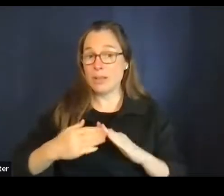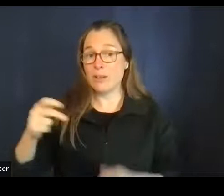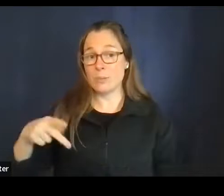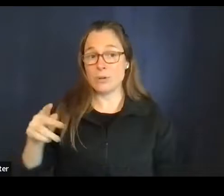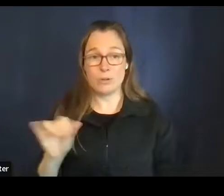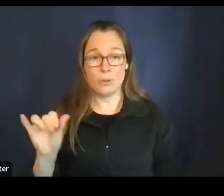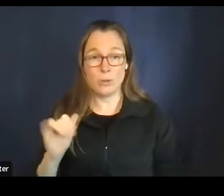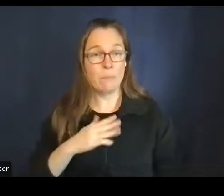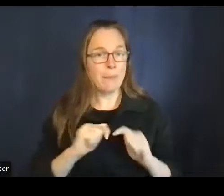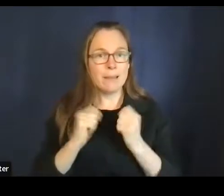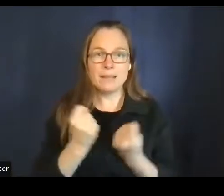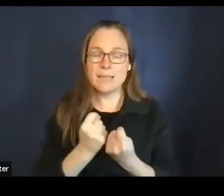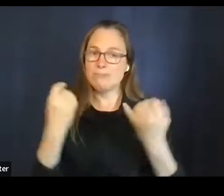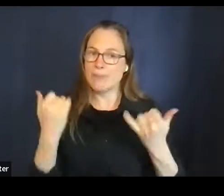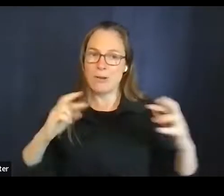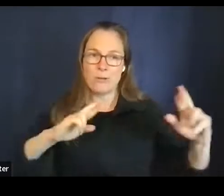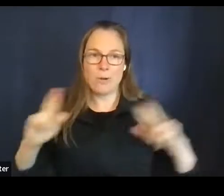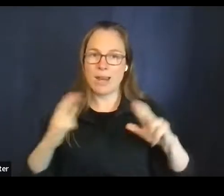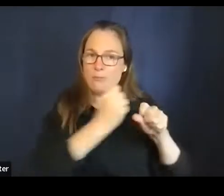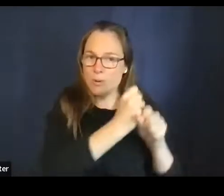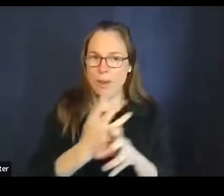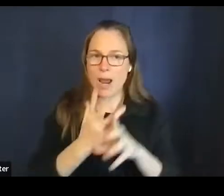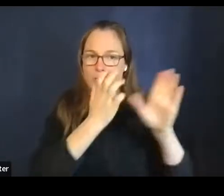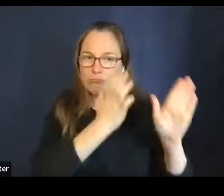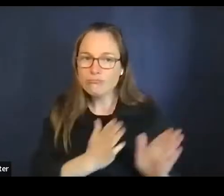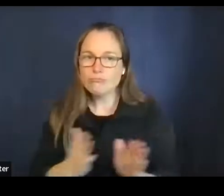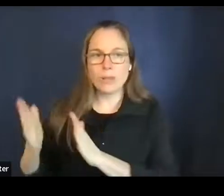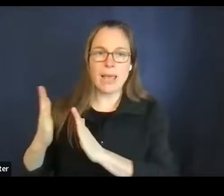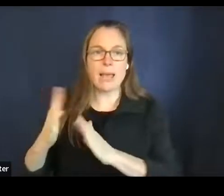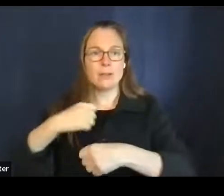My team is prepared to take it on with intention and integrity